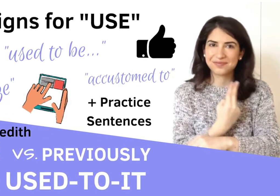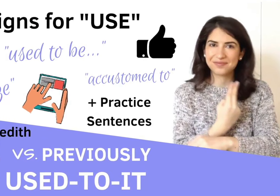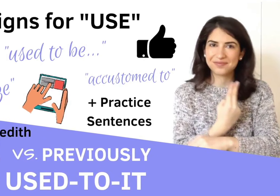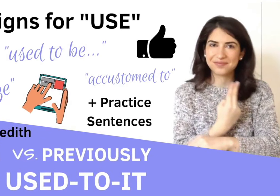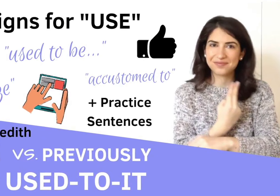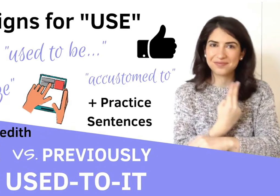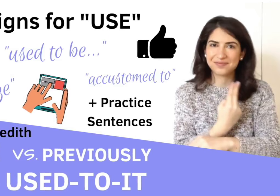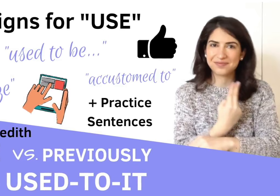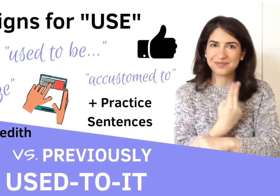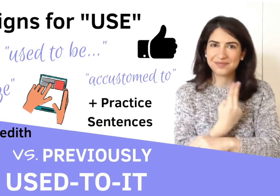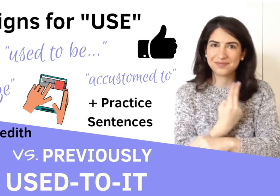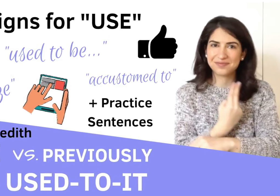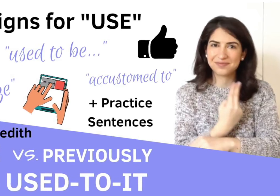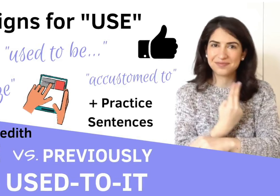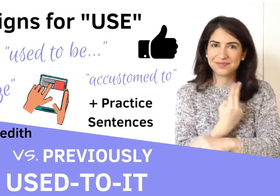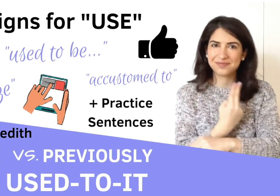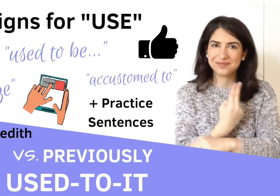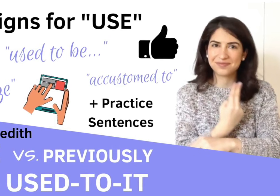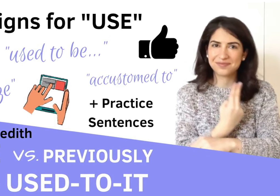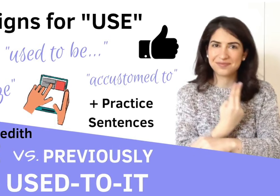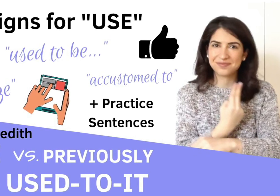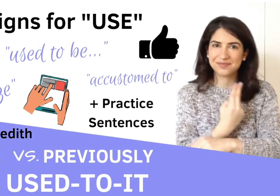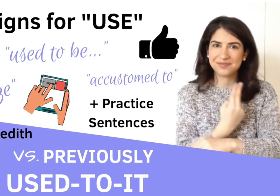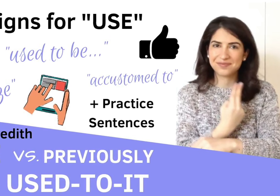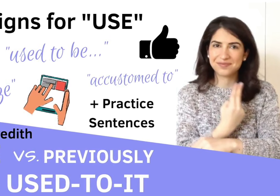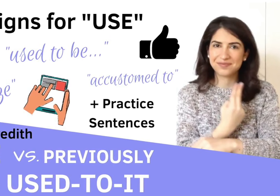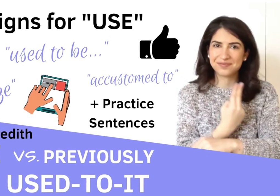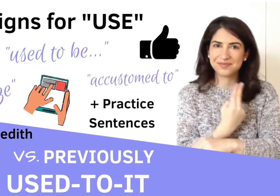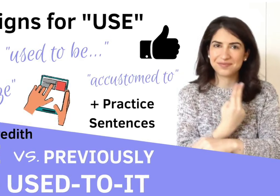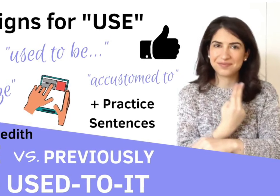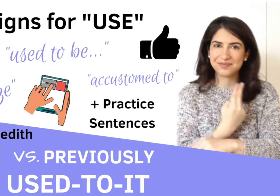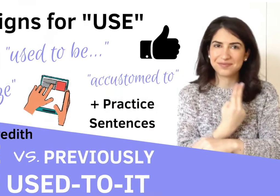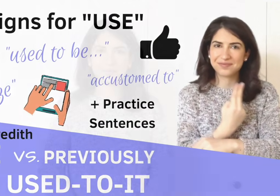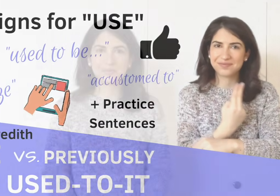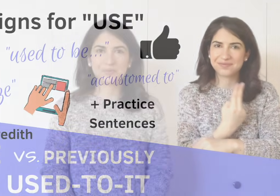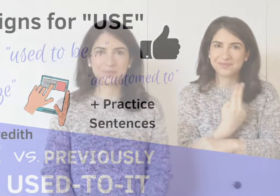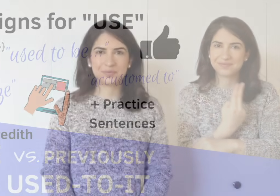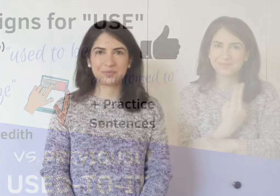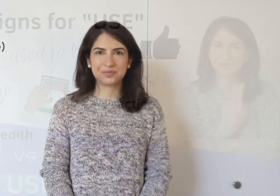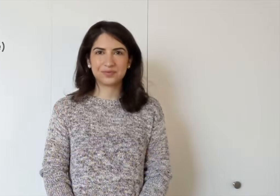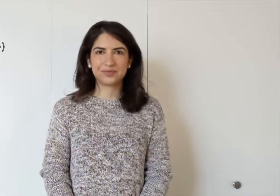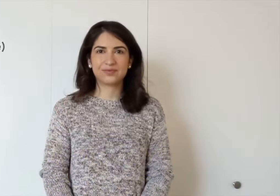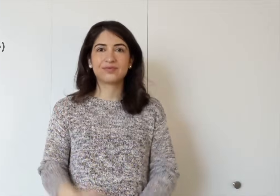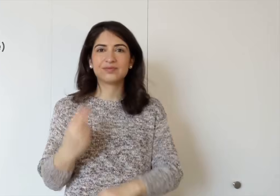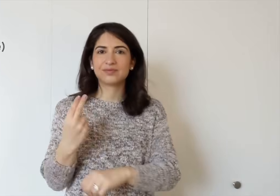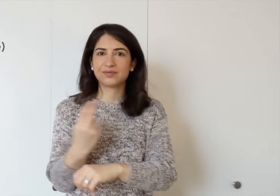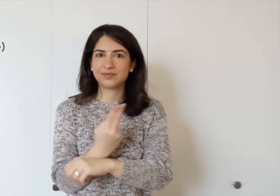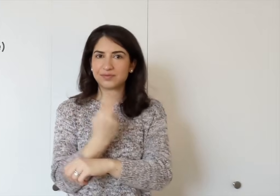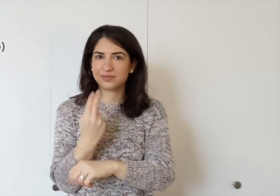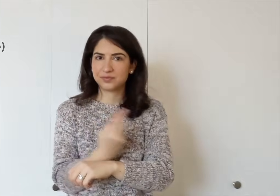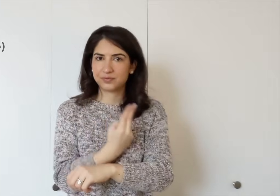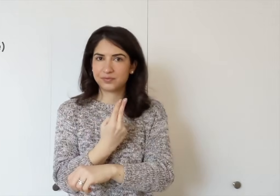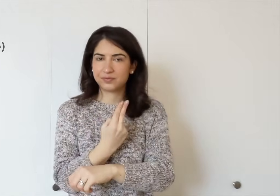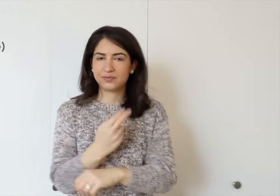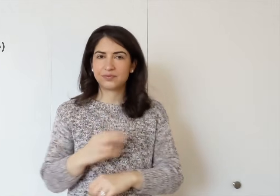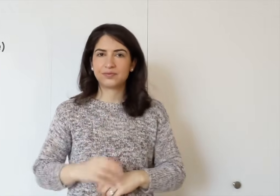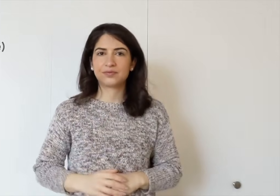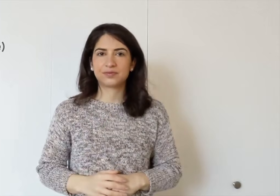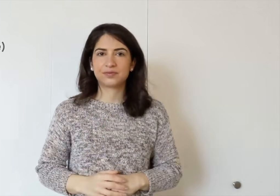Stick around until the end for practice sentences. USE